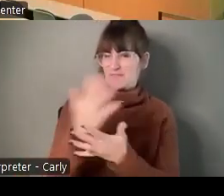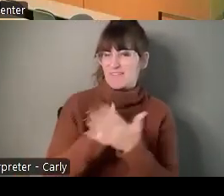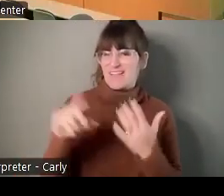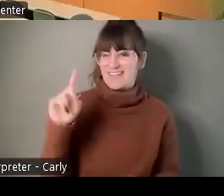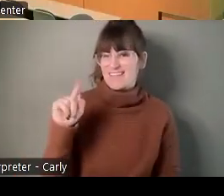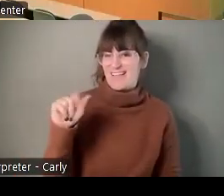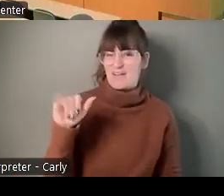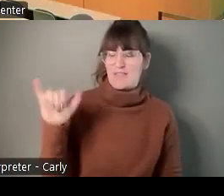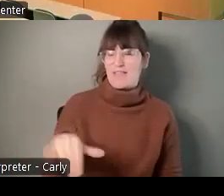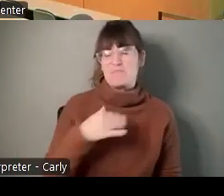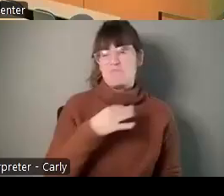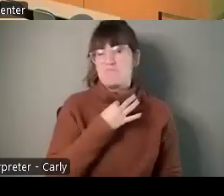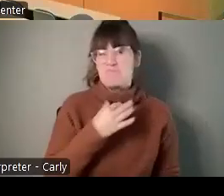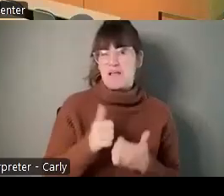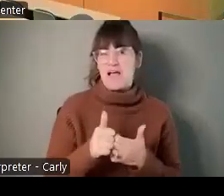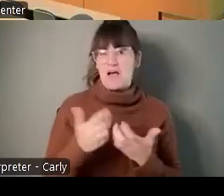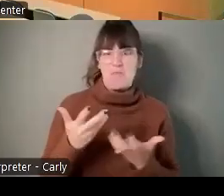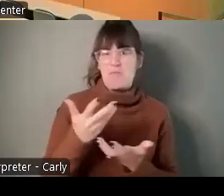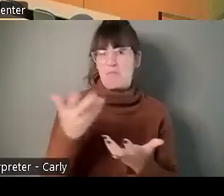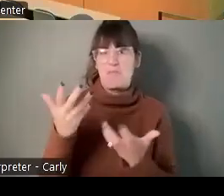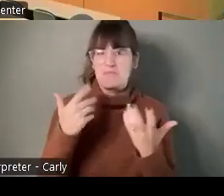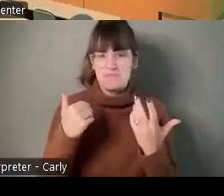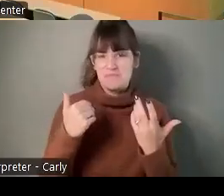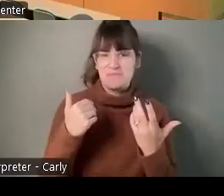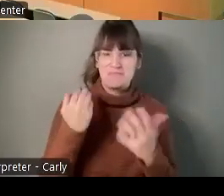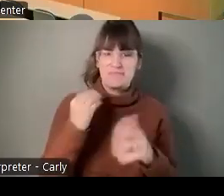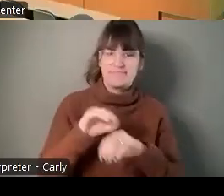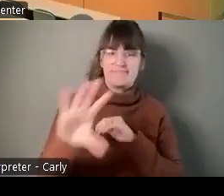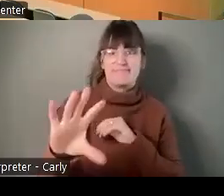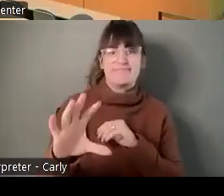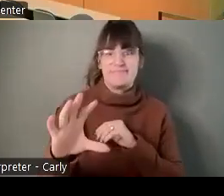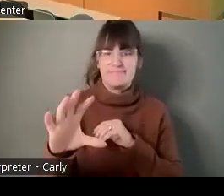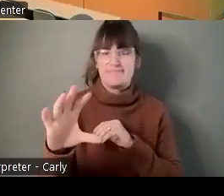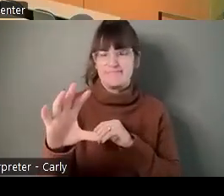how it might be altered potentially for families that uh maybe have certain characteristics that